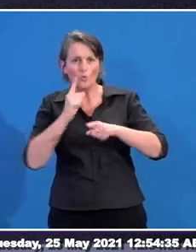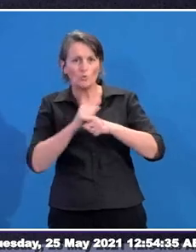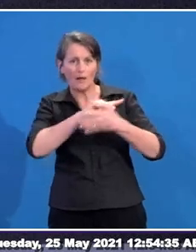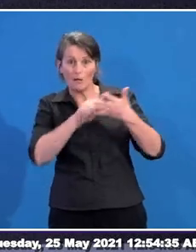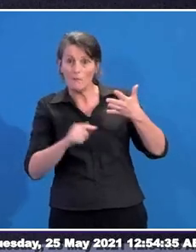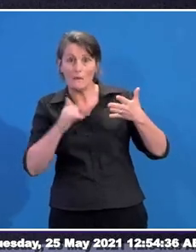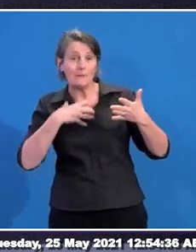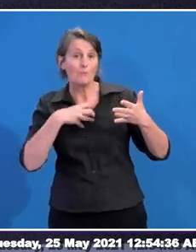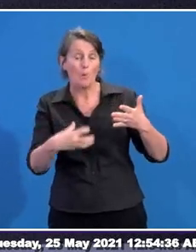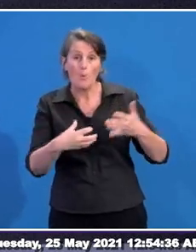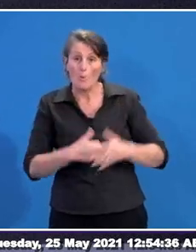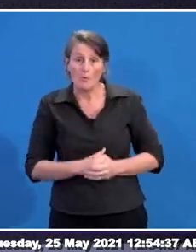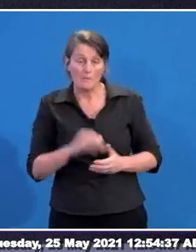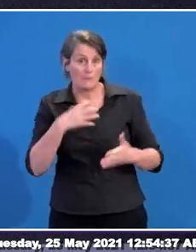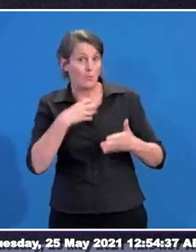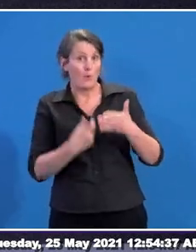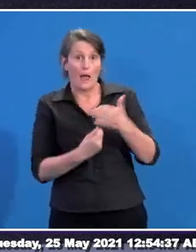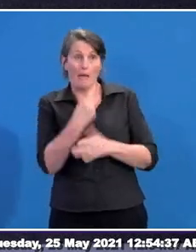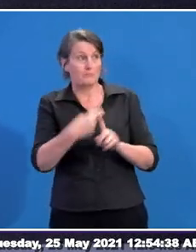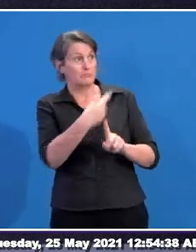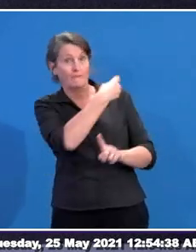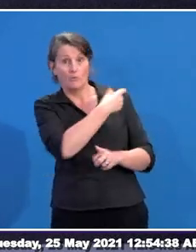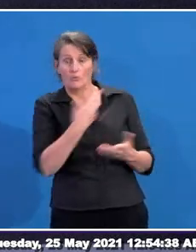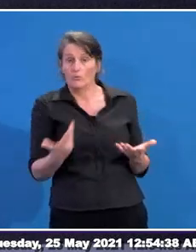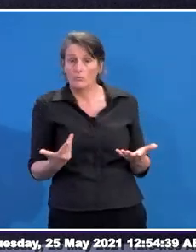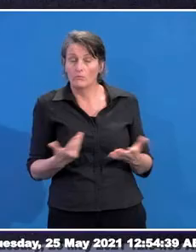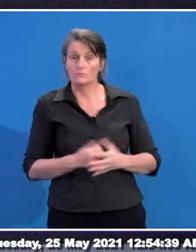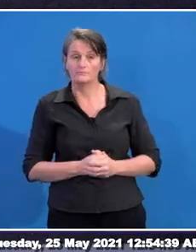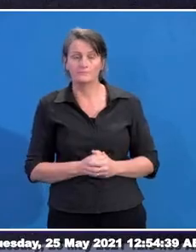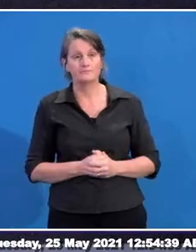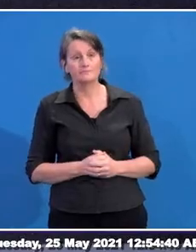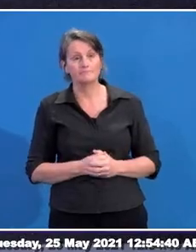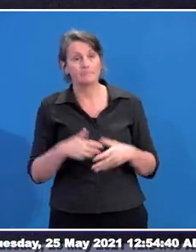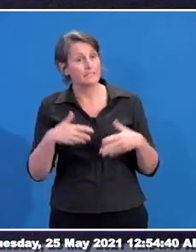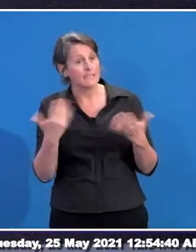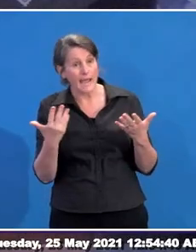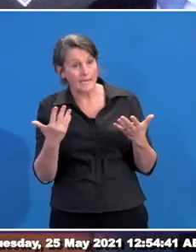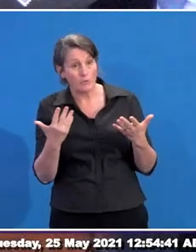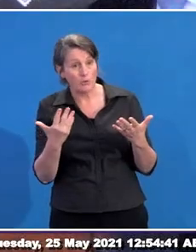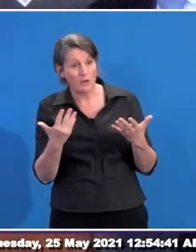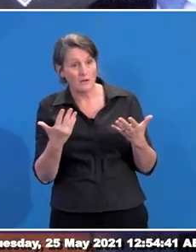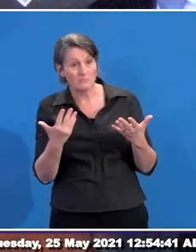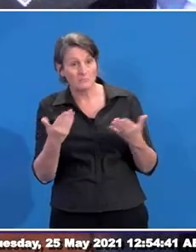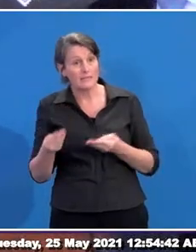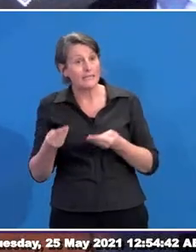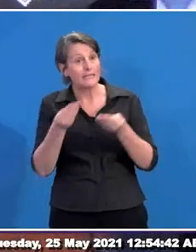the times that there were no witnesses. Did anyone ever give you a copy of Jennie Piaud's reports at all?